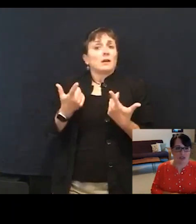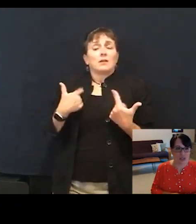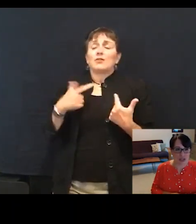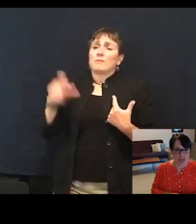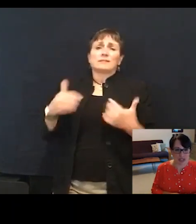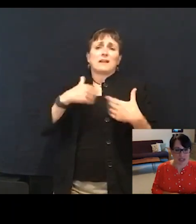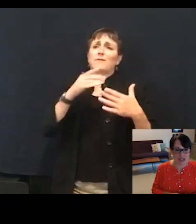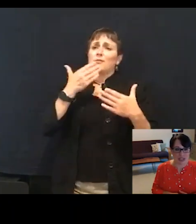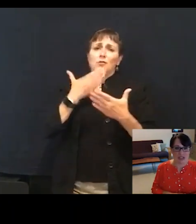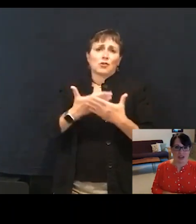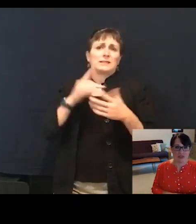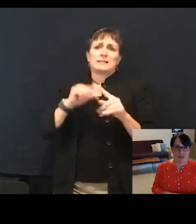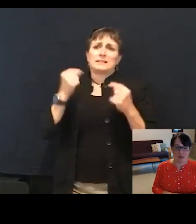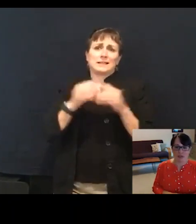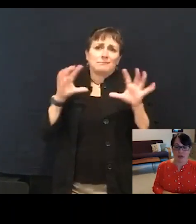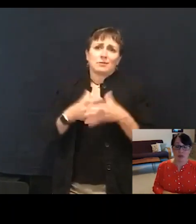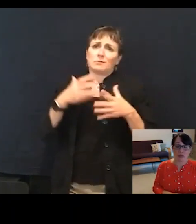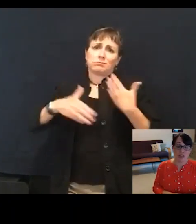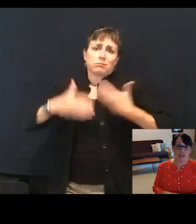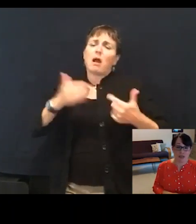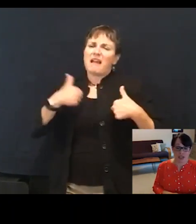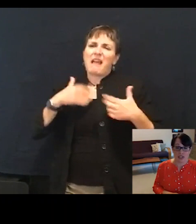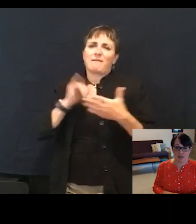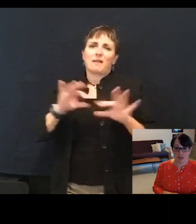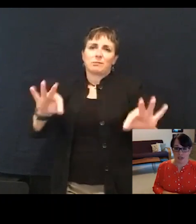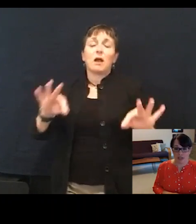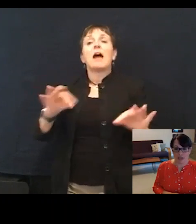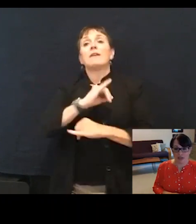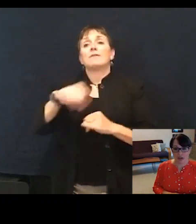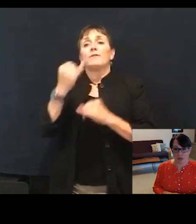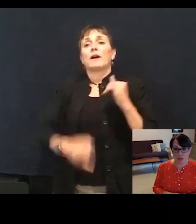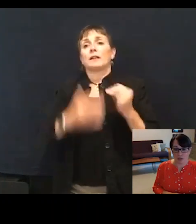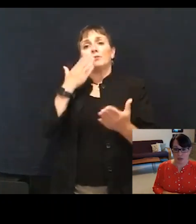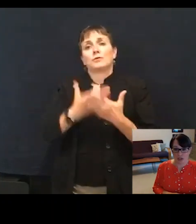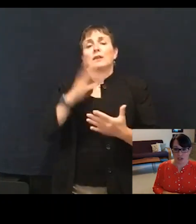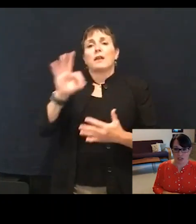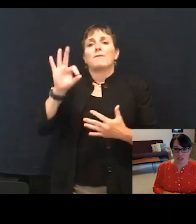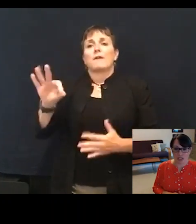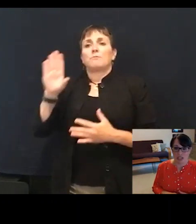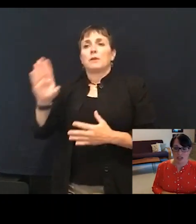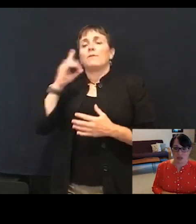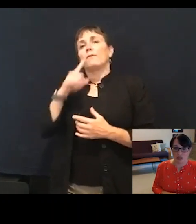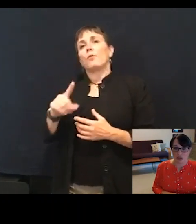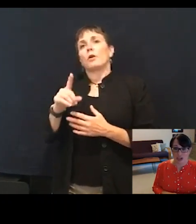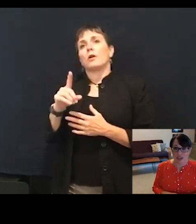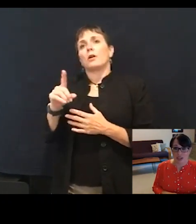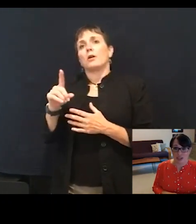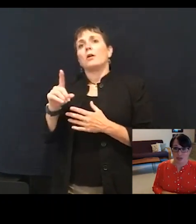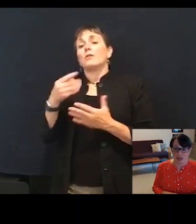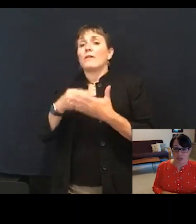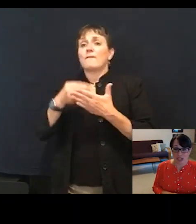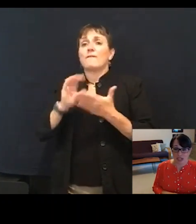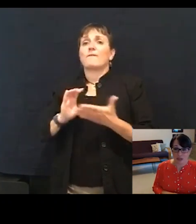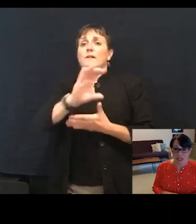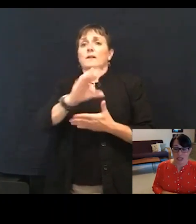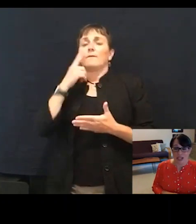Blindness for providing funding for this very important project. So with that, I thank you for your time,